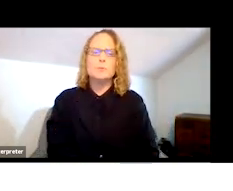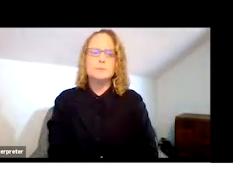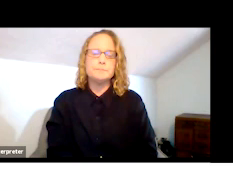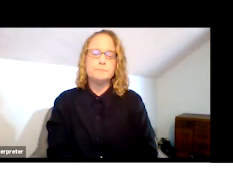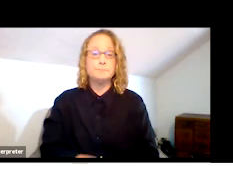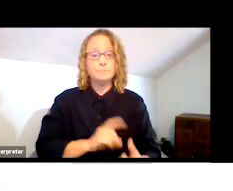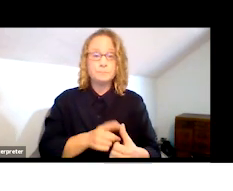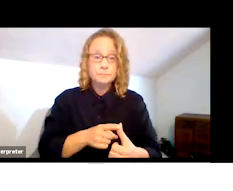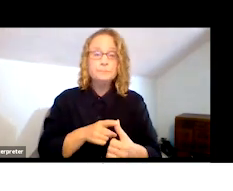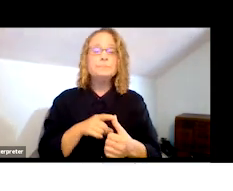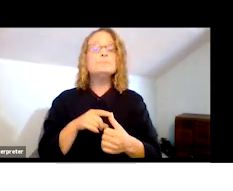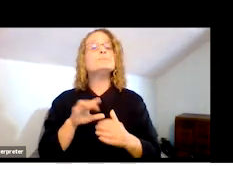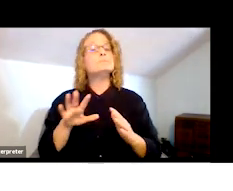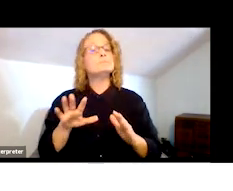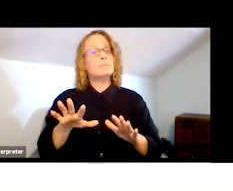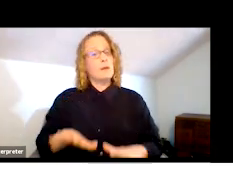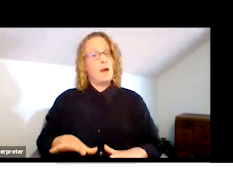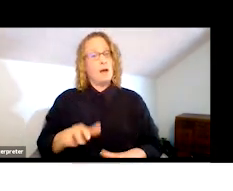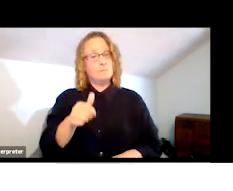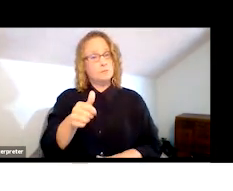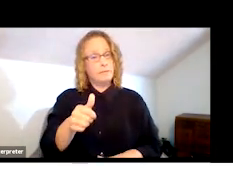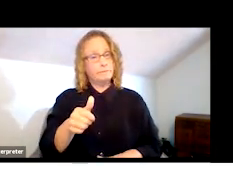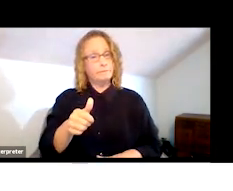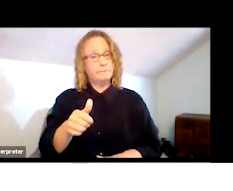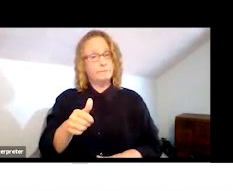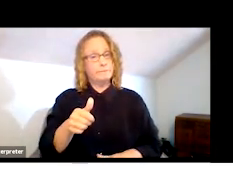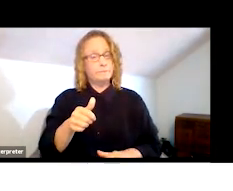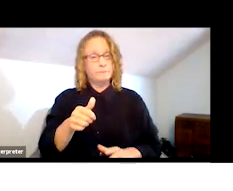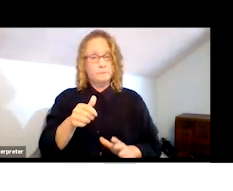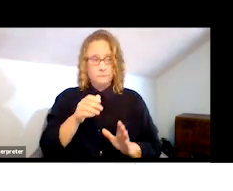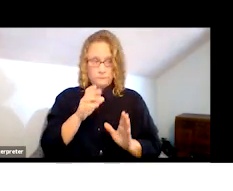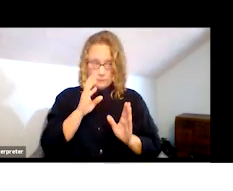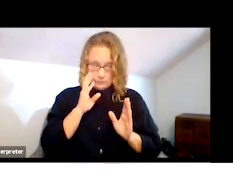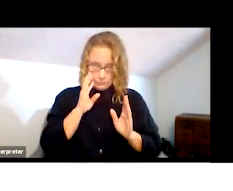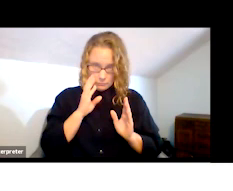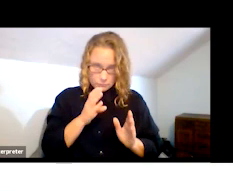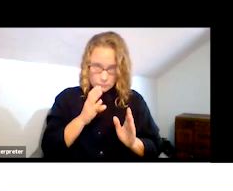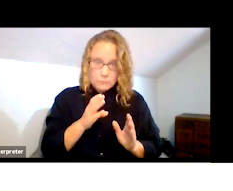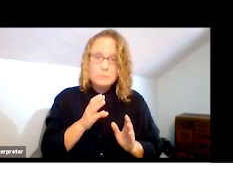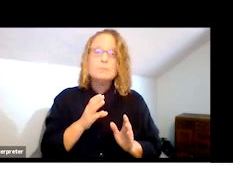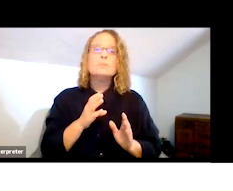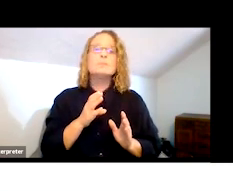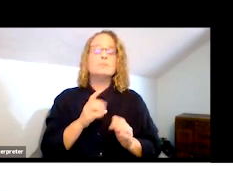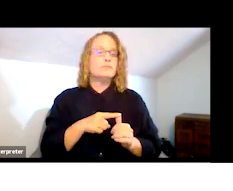but instead you're minimizing or you're combative, sometimes individuals get escalated.